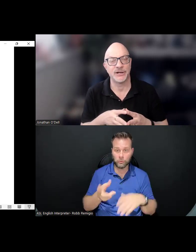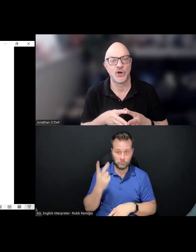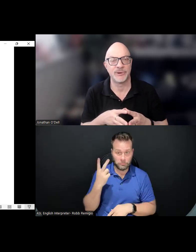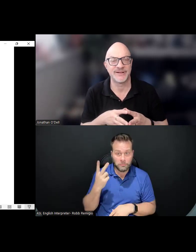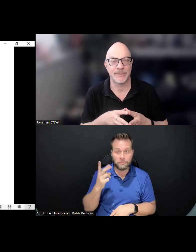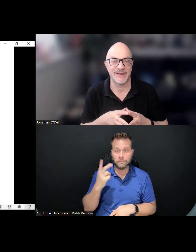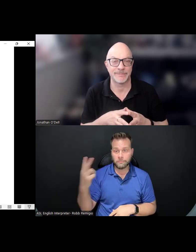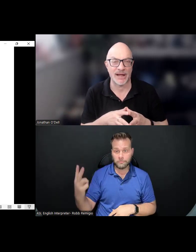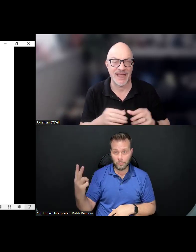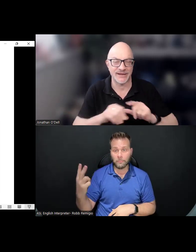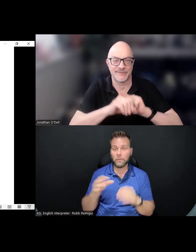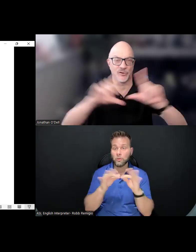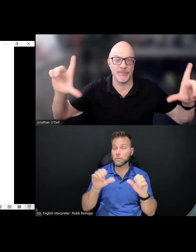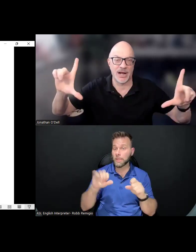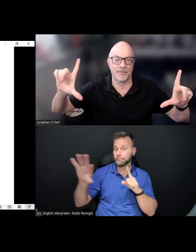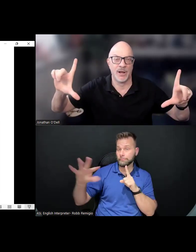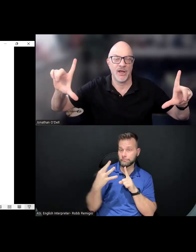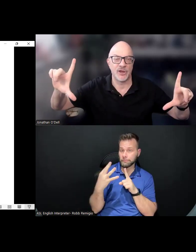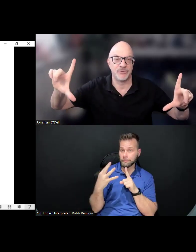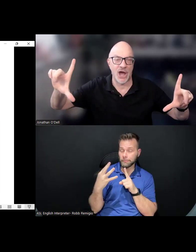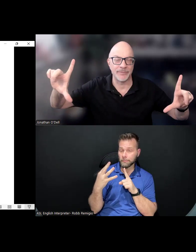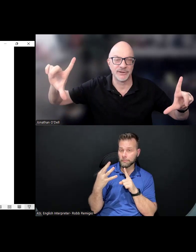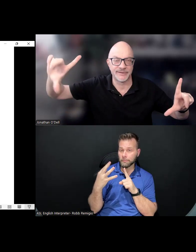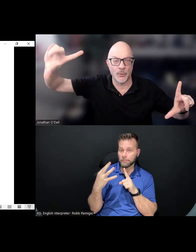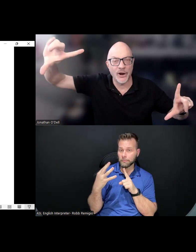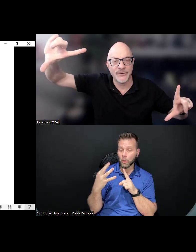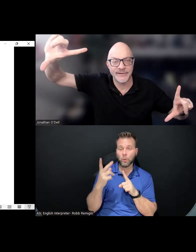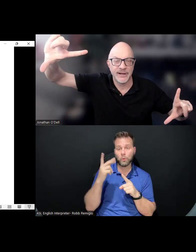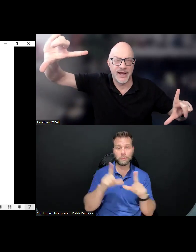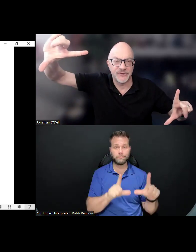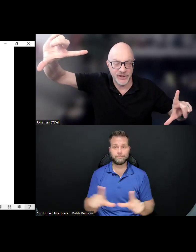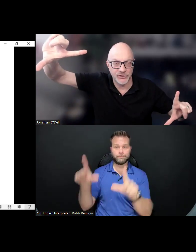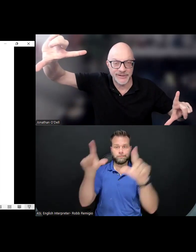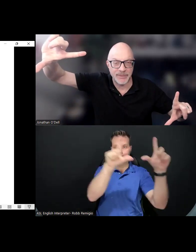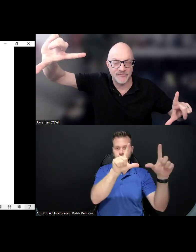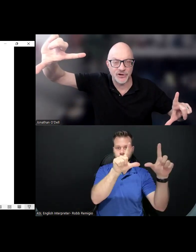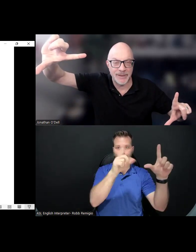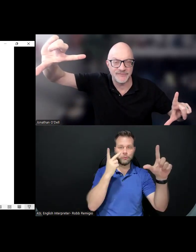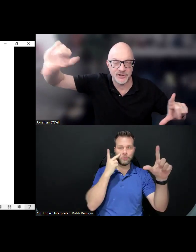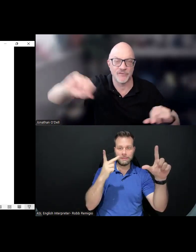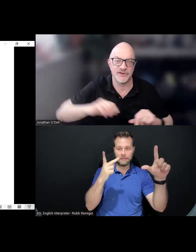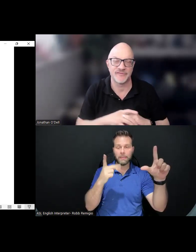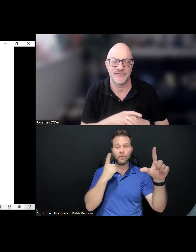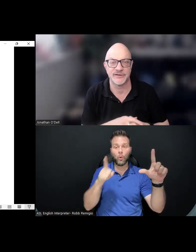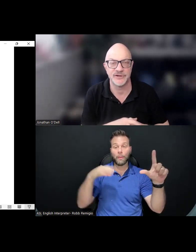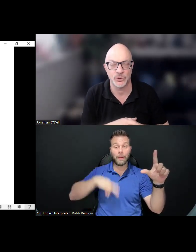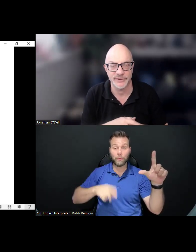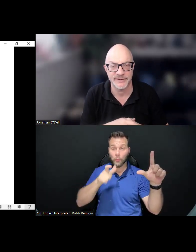We have added interpretersp. The interpreters can be spotlighted so they become the predominate squares in the video